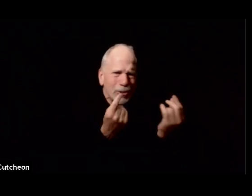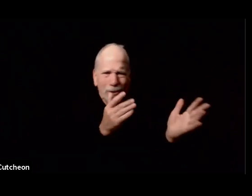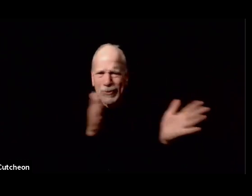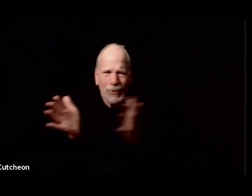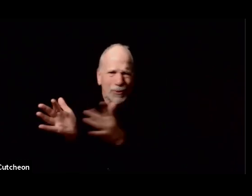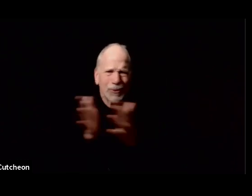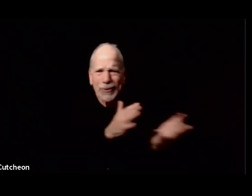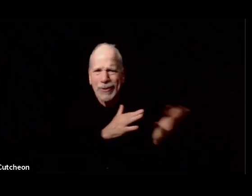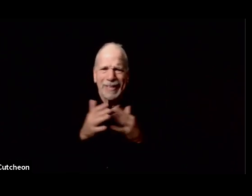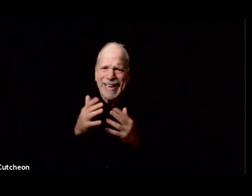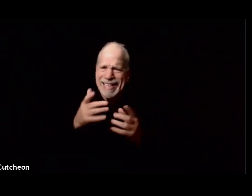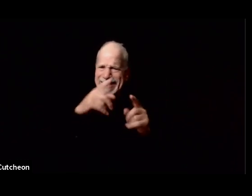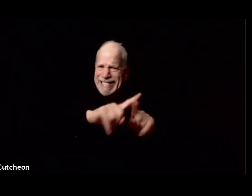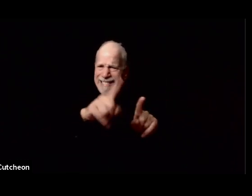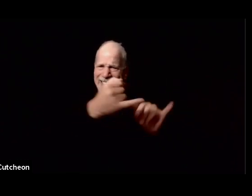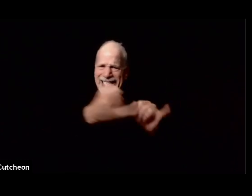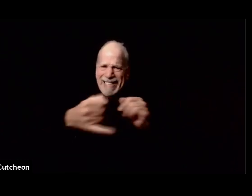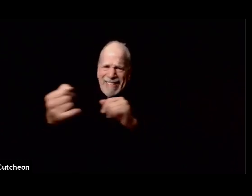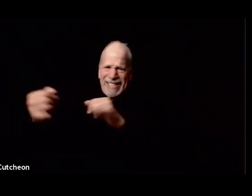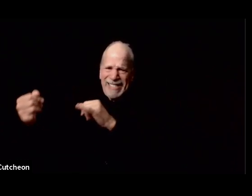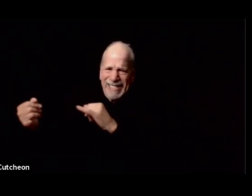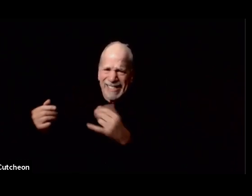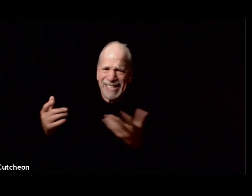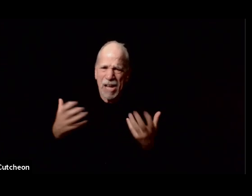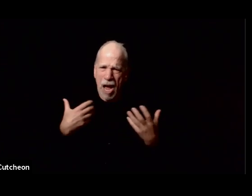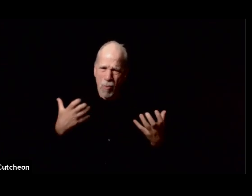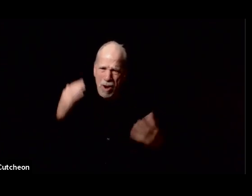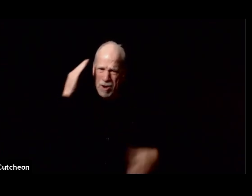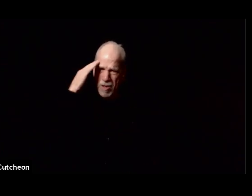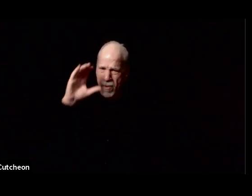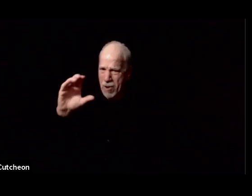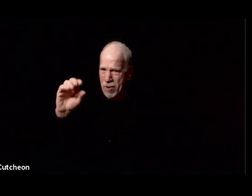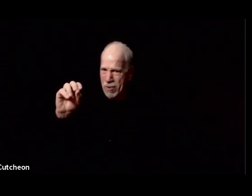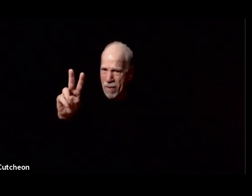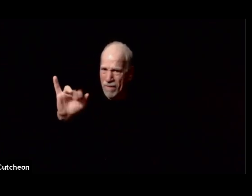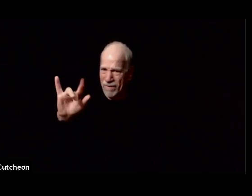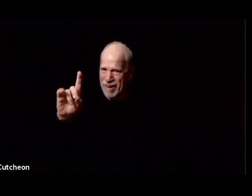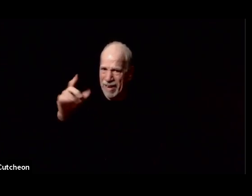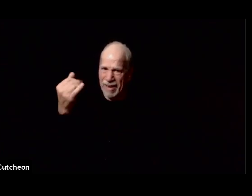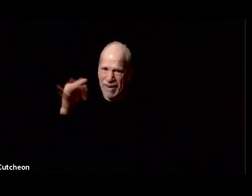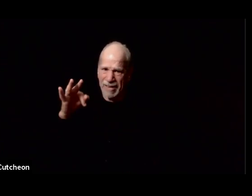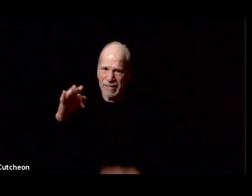this to work Minnesotans have to buy in and have to really understand the value of doing